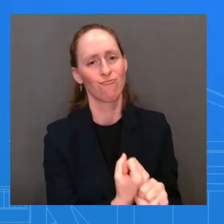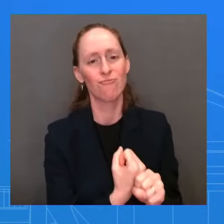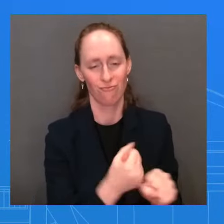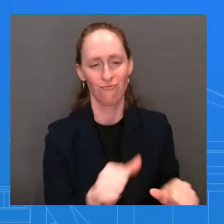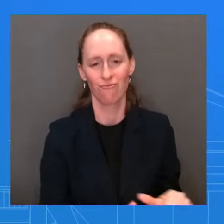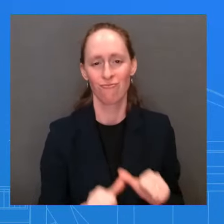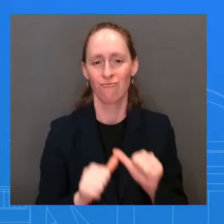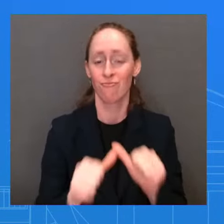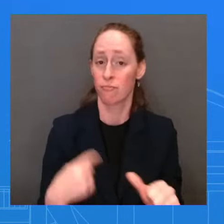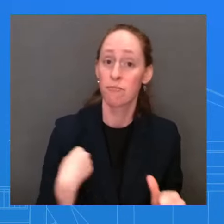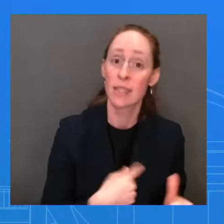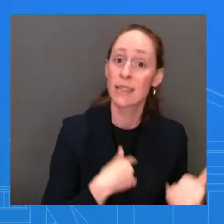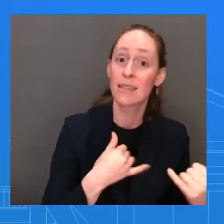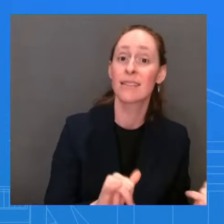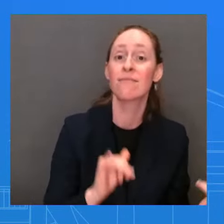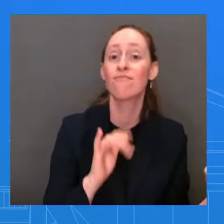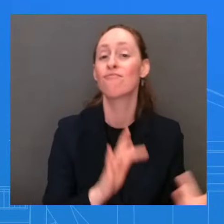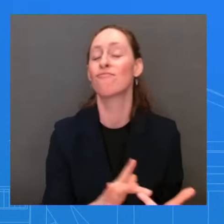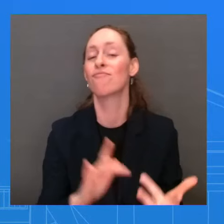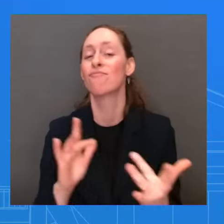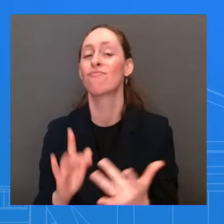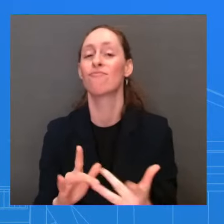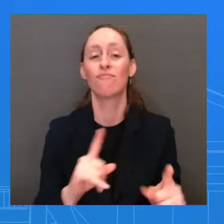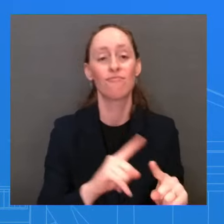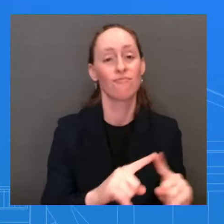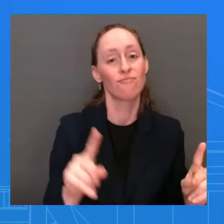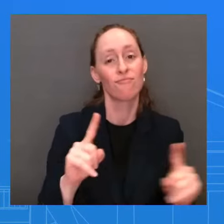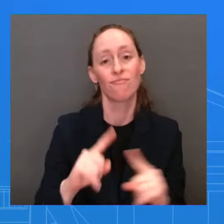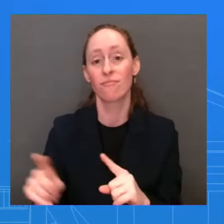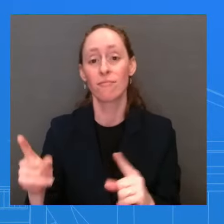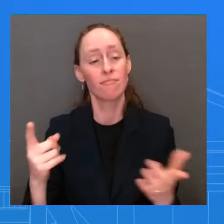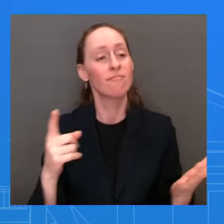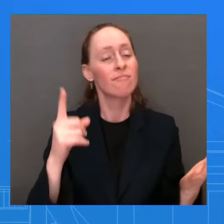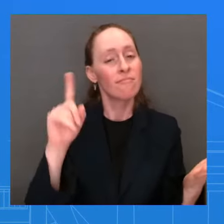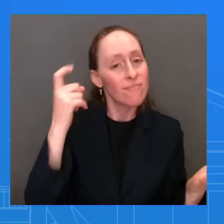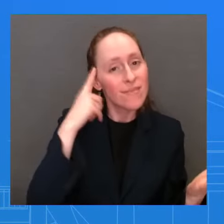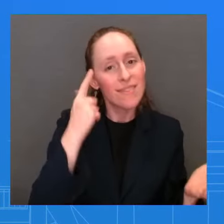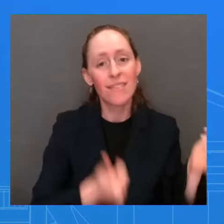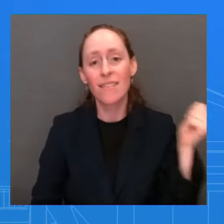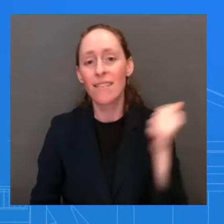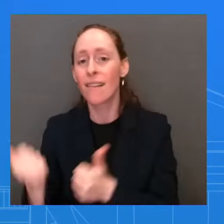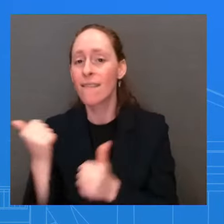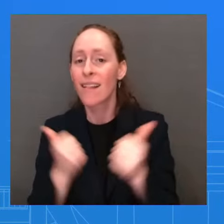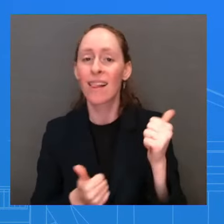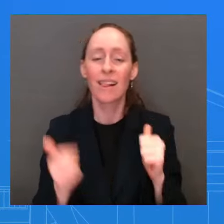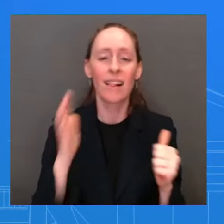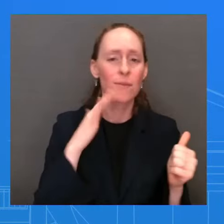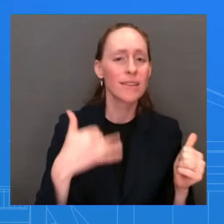on the subject of the unauthorized disclosures, and we take this very seriously. And -- and --